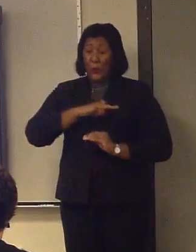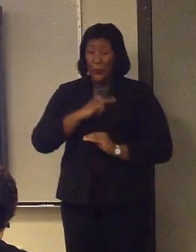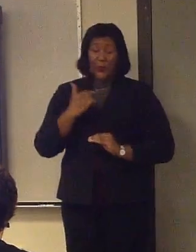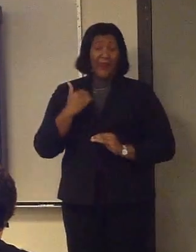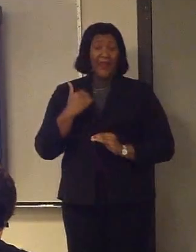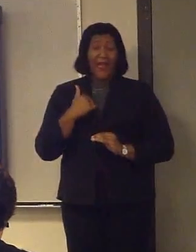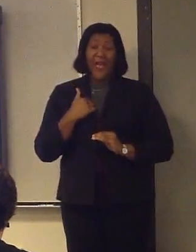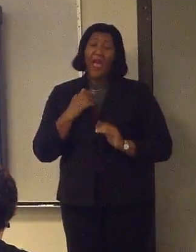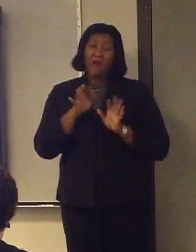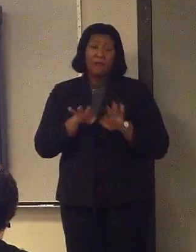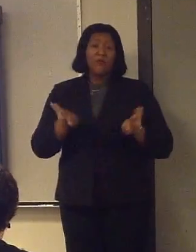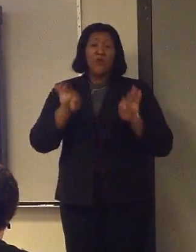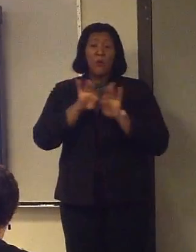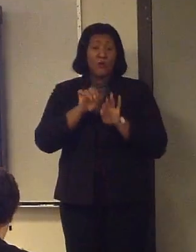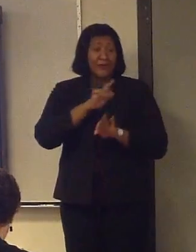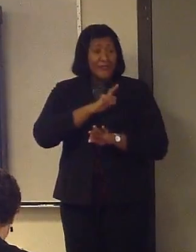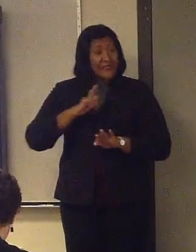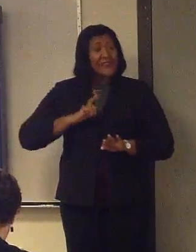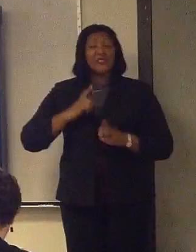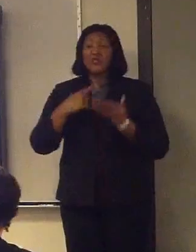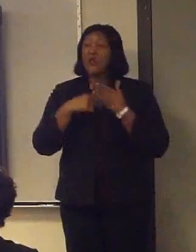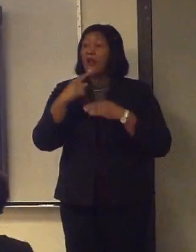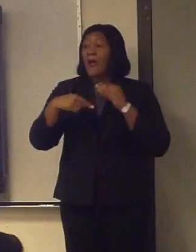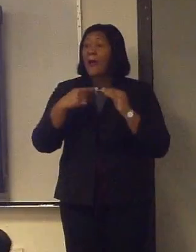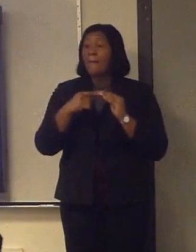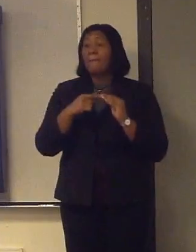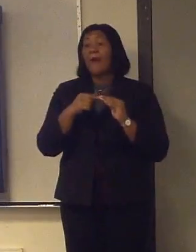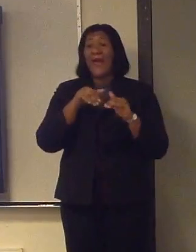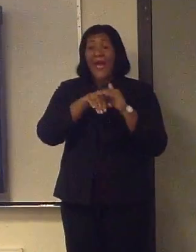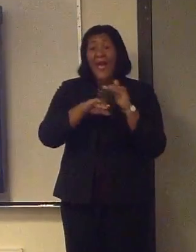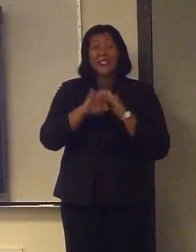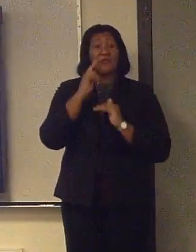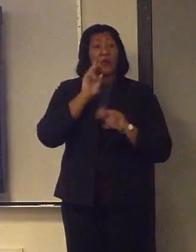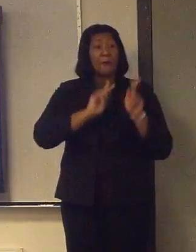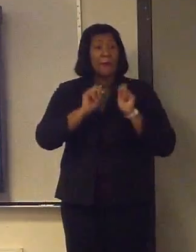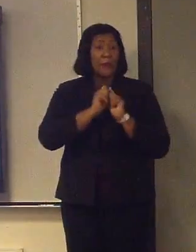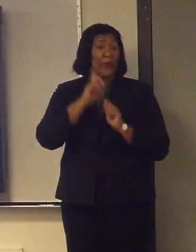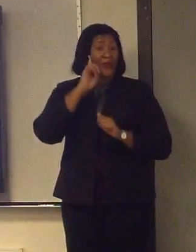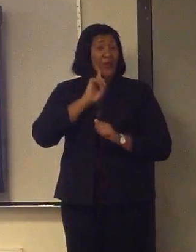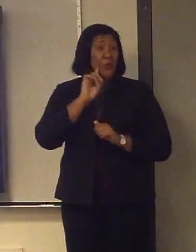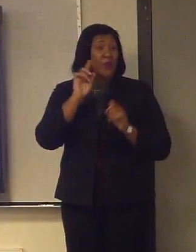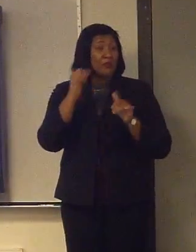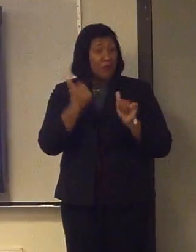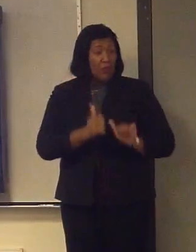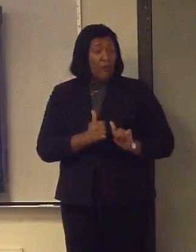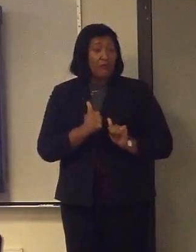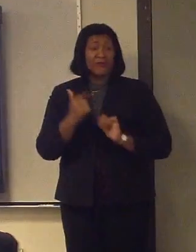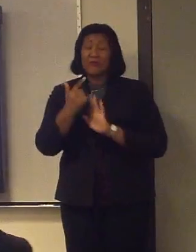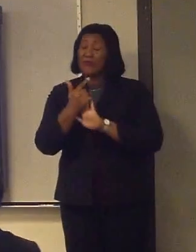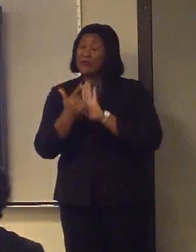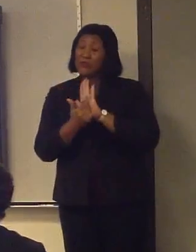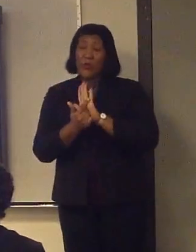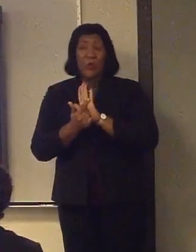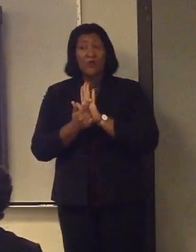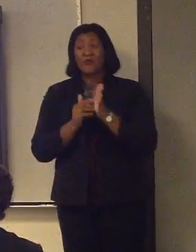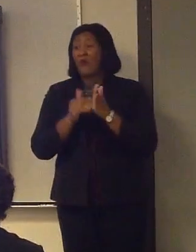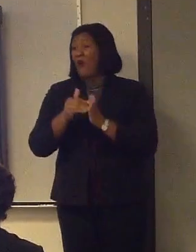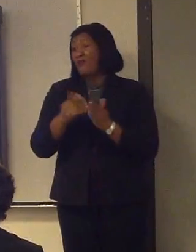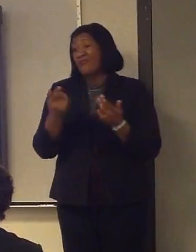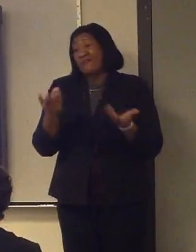legislation addressing access for people with hearing loss, the laws are often ignored.